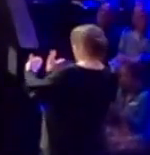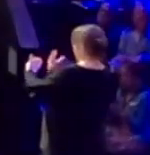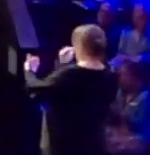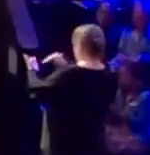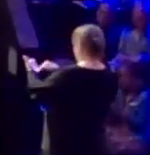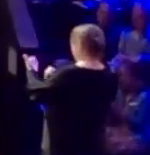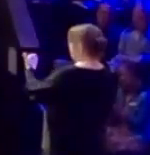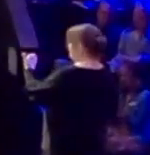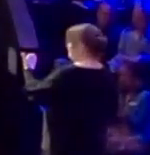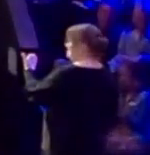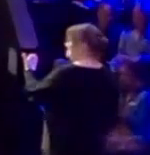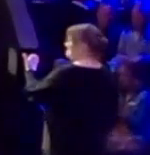I want you to look at this person again.